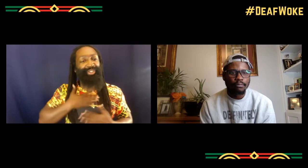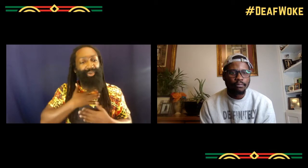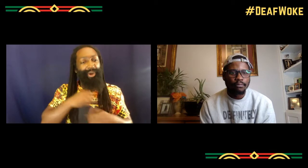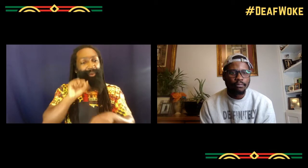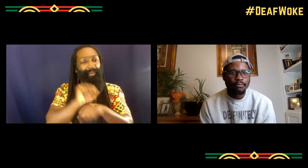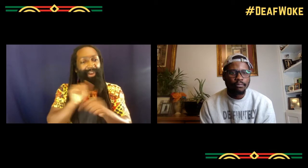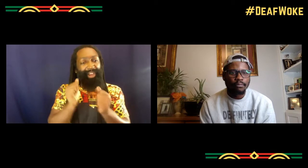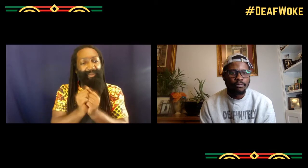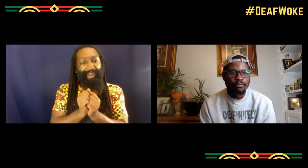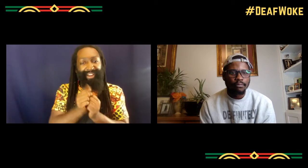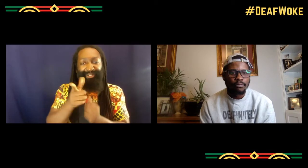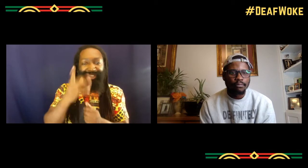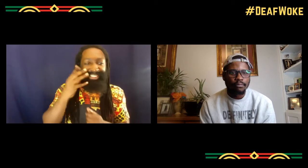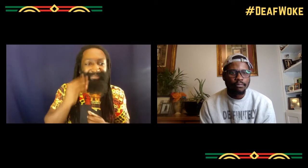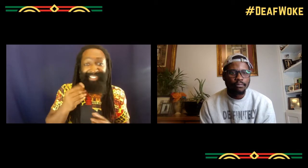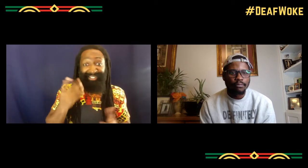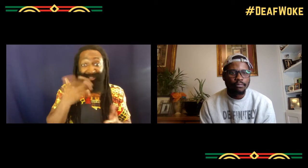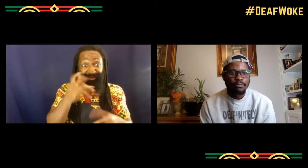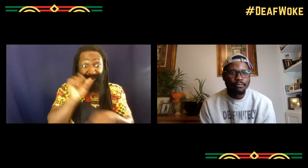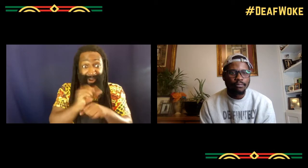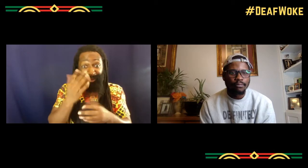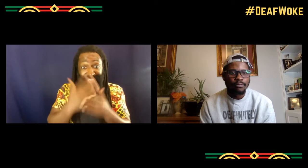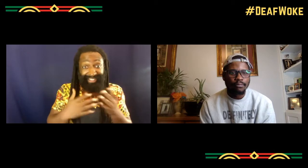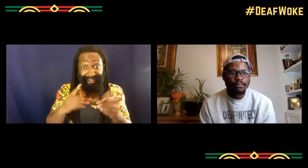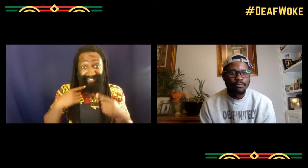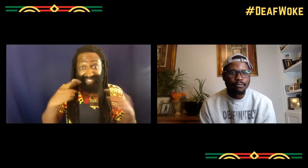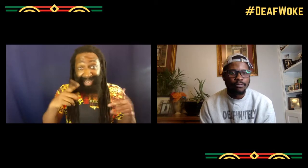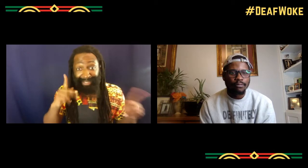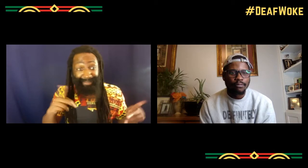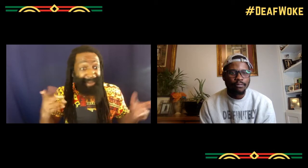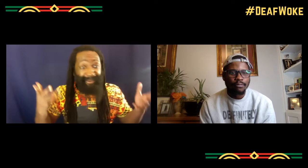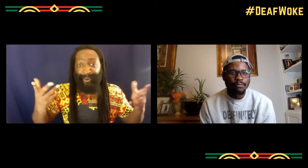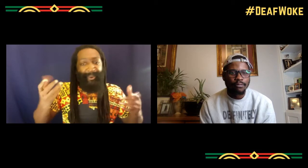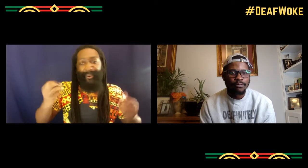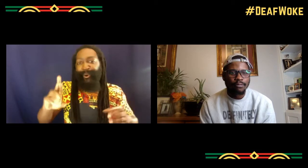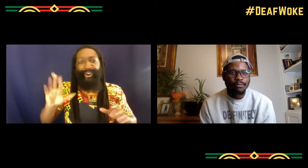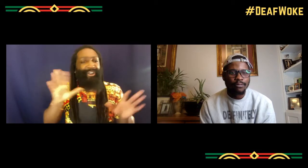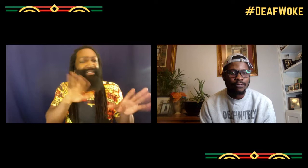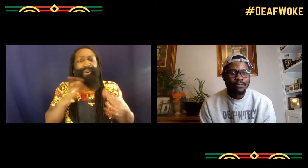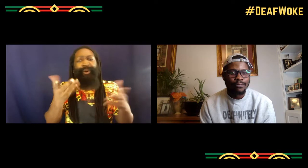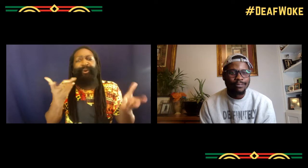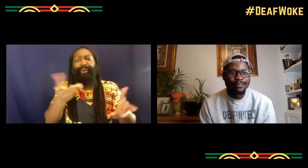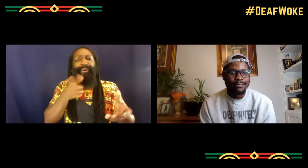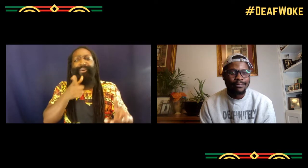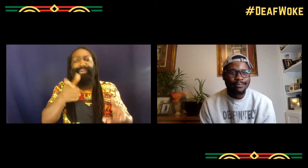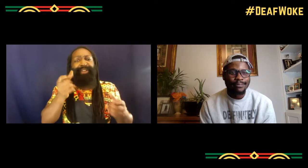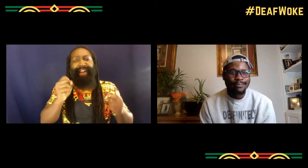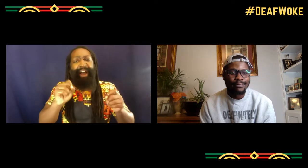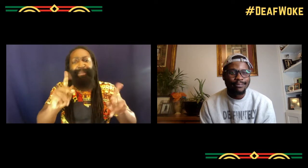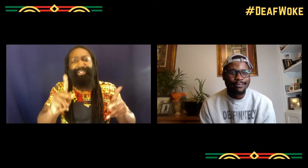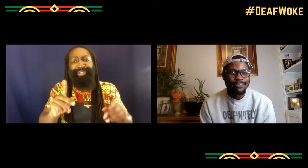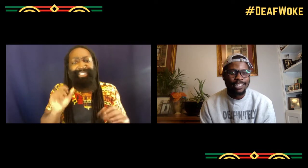I'm interested to know who other, who are other people that you enjoy working with in your experience. You work with some famous people or what,